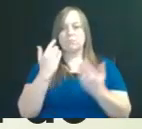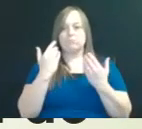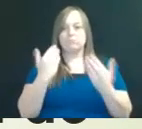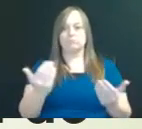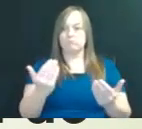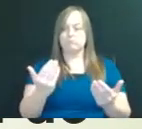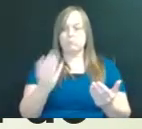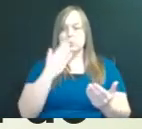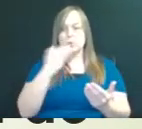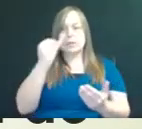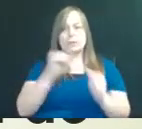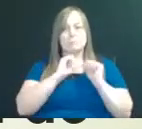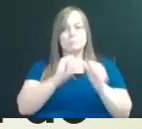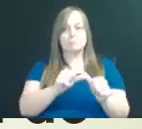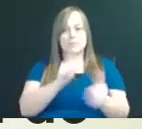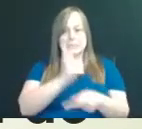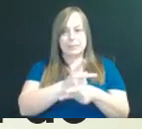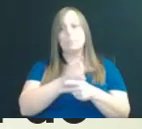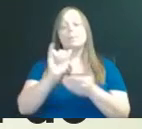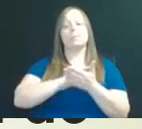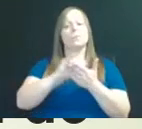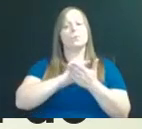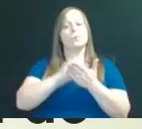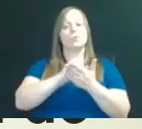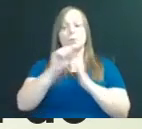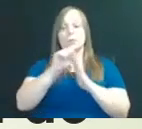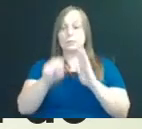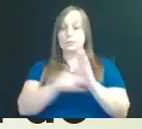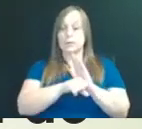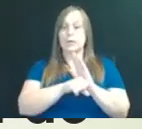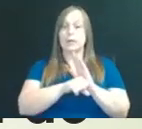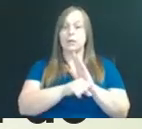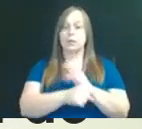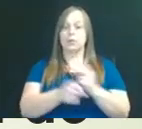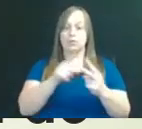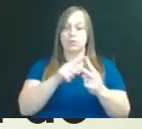let's keep this. In New York State there are two VR agencies,